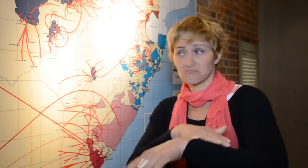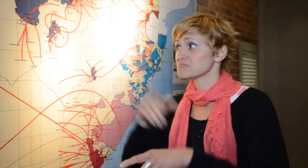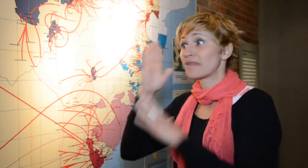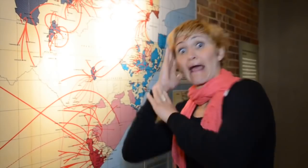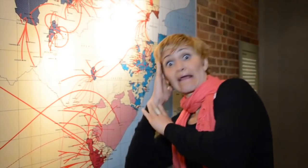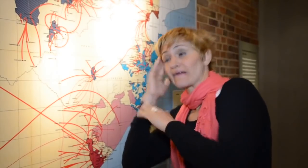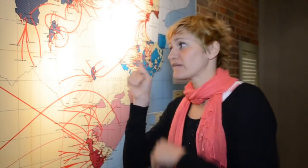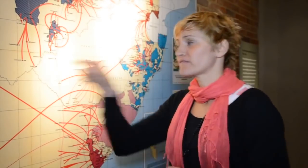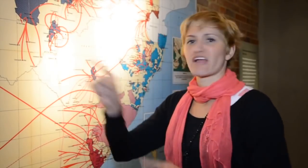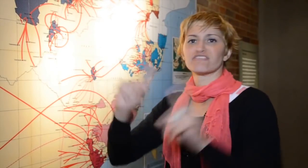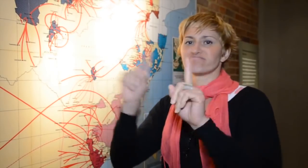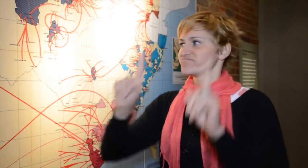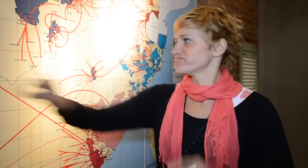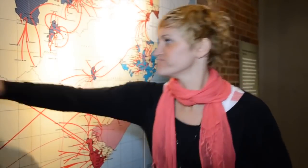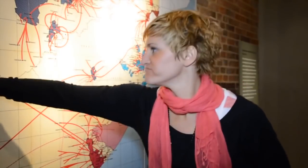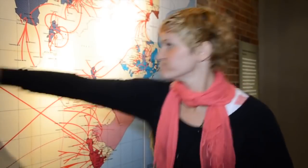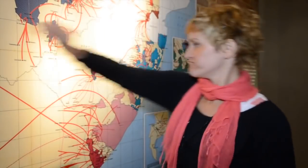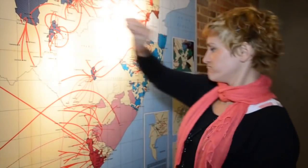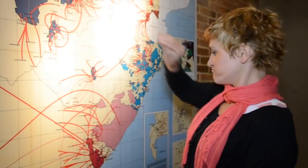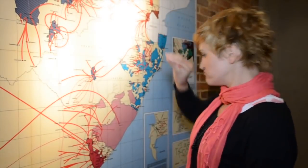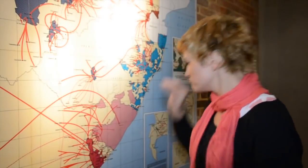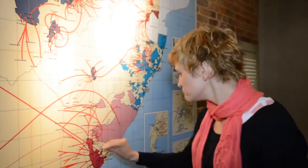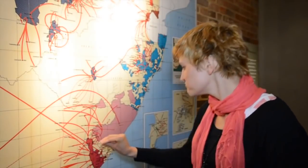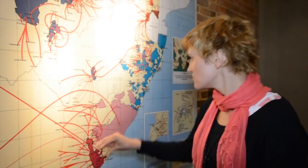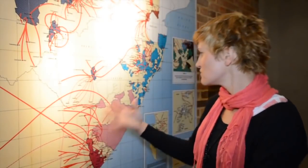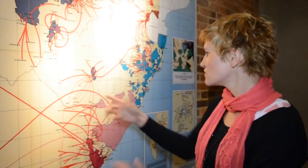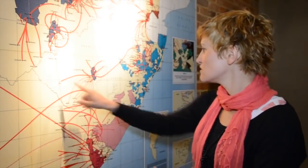colored in red on the map, overcrowding the